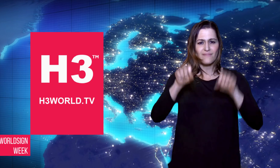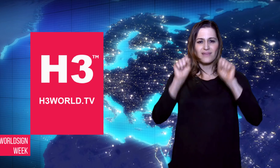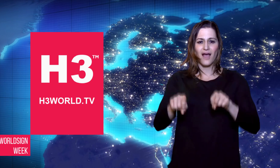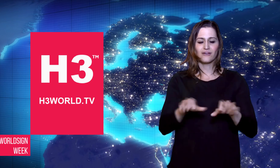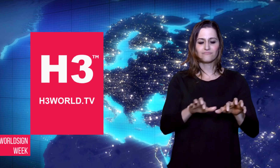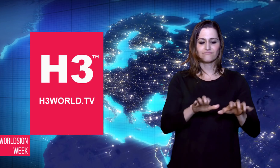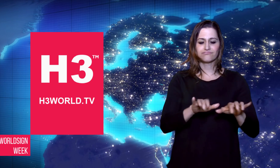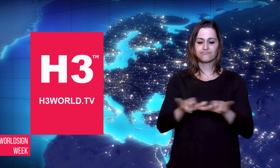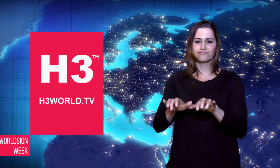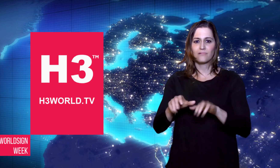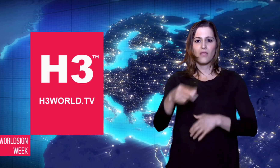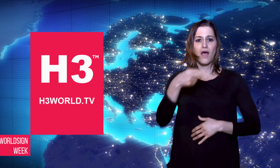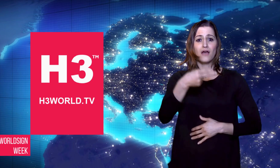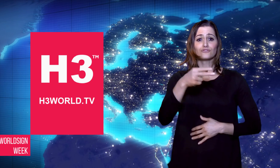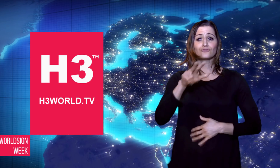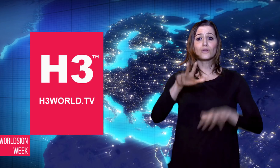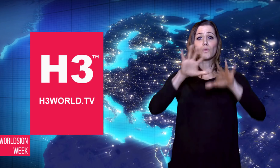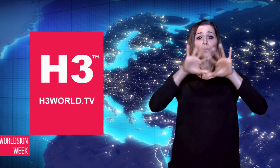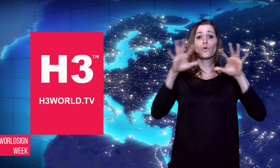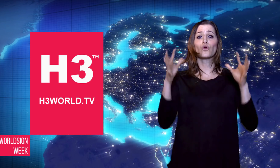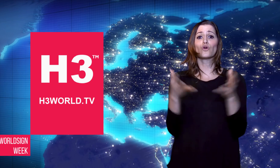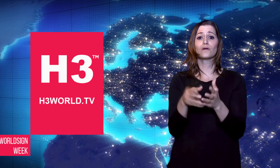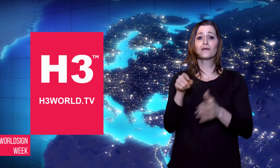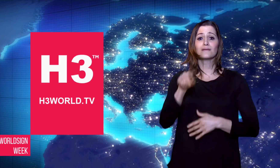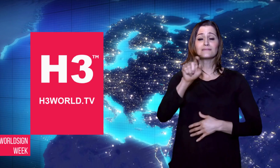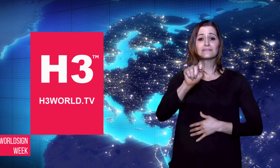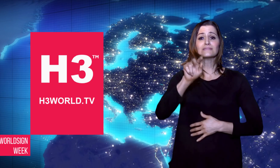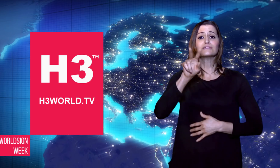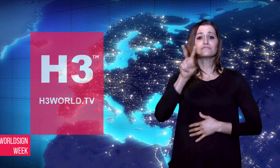visit H3WORLD.TV for more shows,